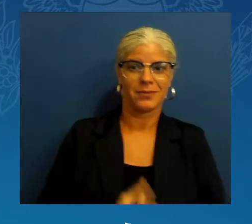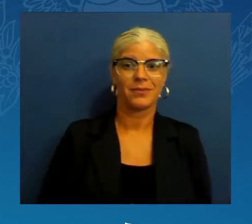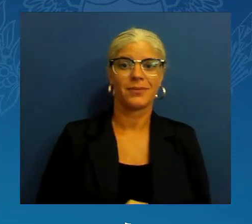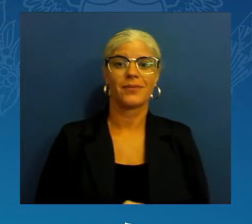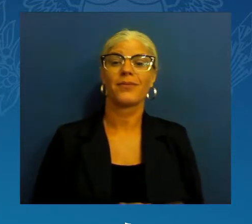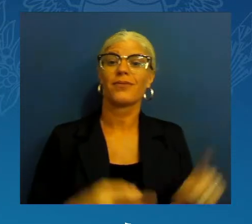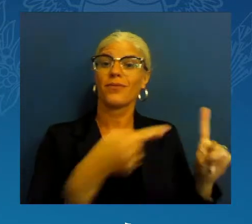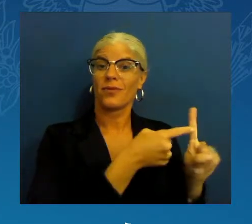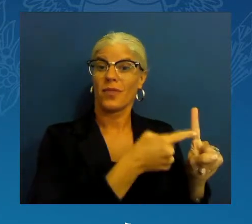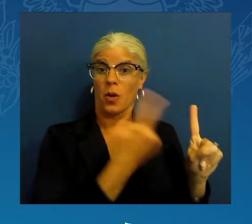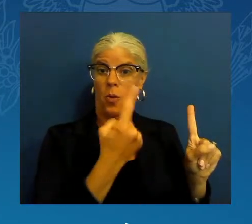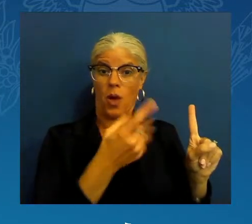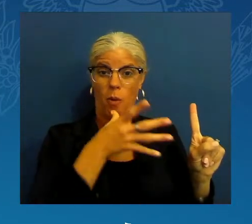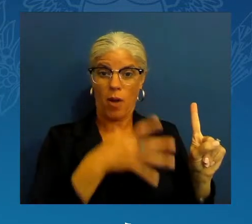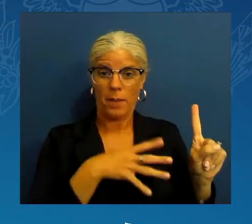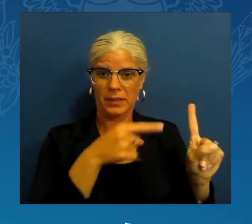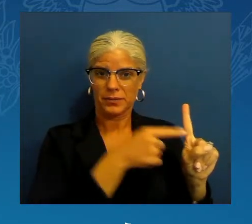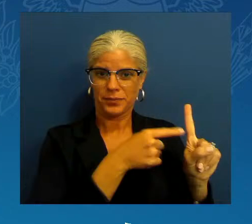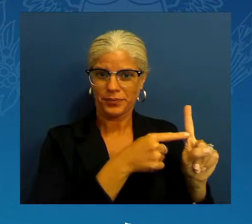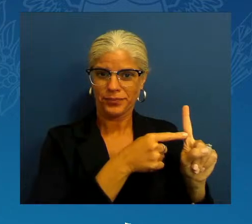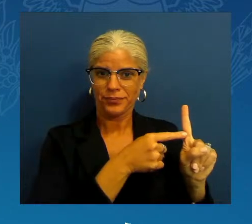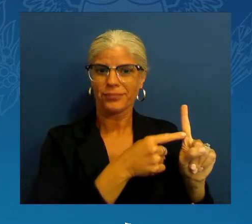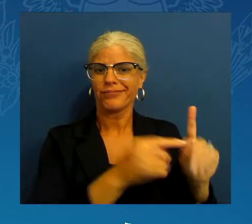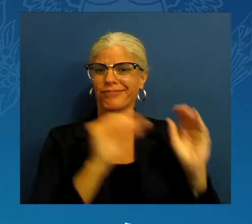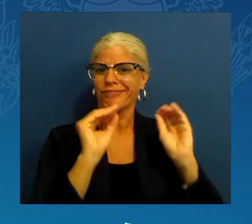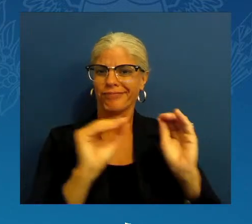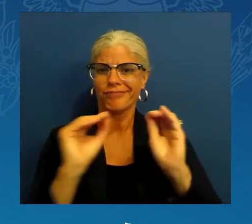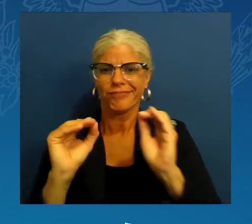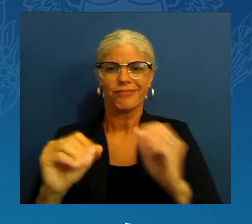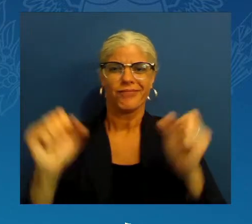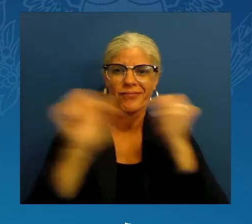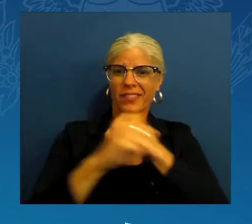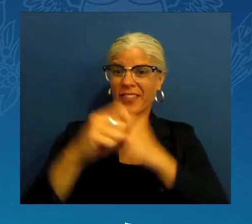or fought for not only women's rights, but the rights of all people.